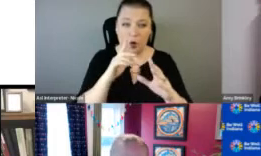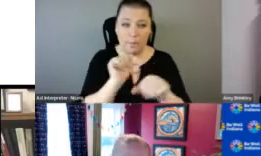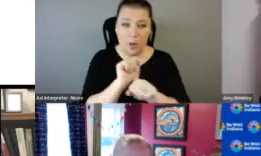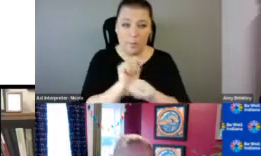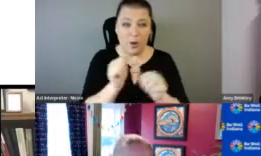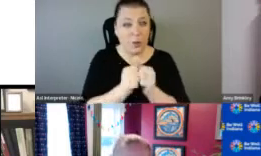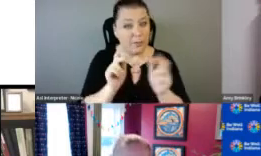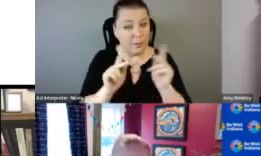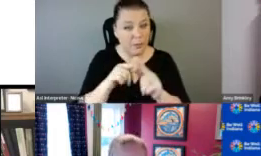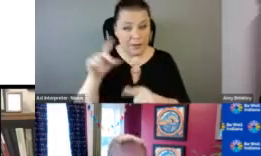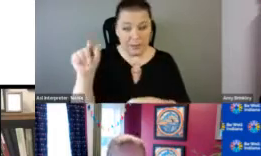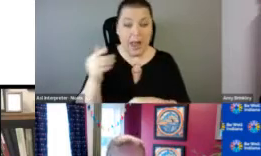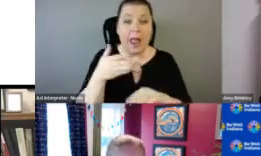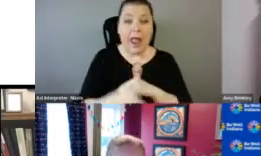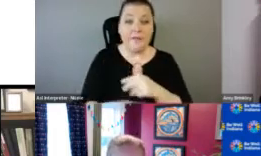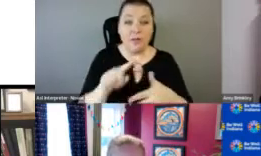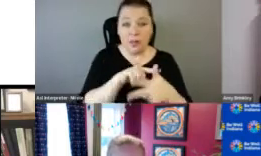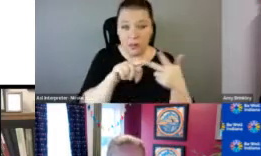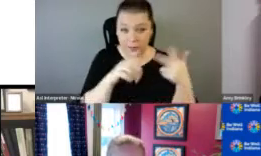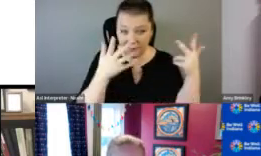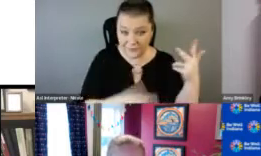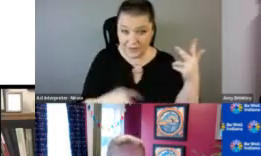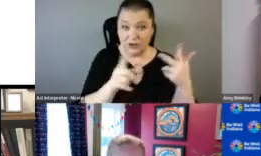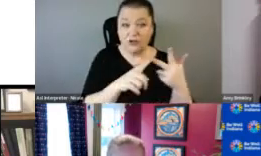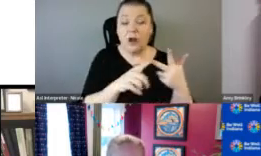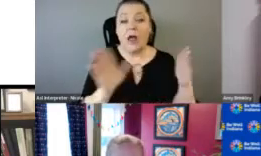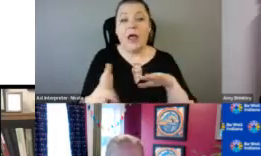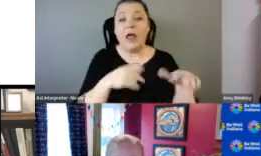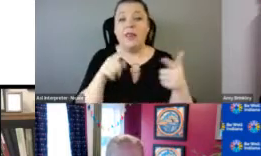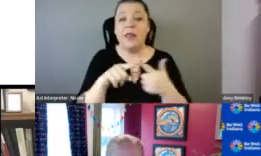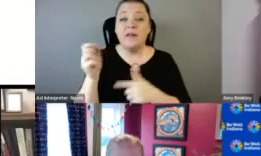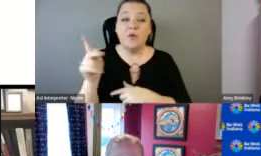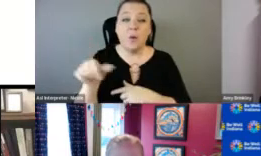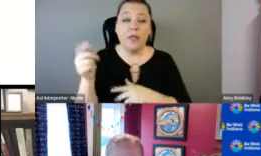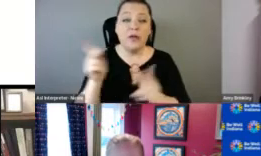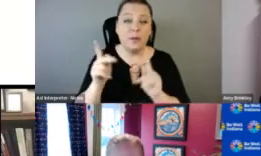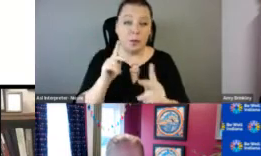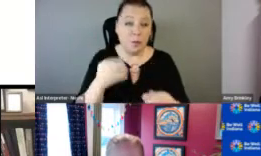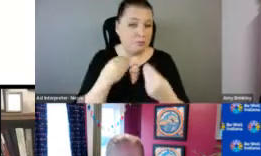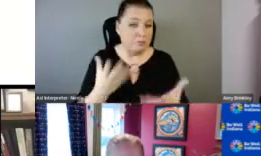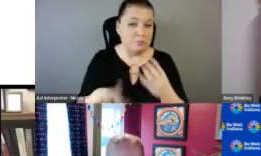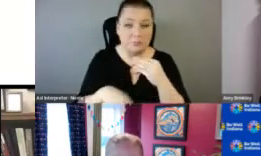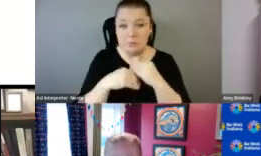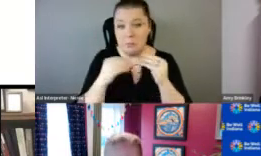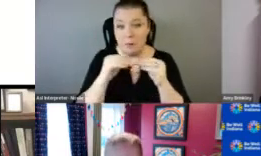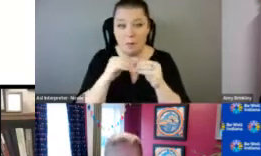we hear from Becca, Sarah and Tina, we'll hear from a couple of folks who will provide a little more of an overview of